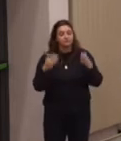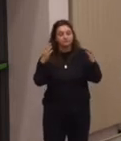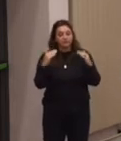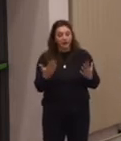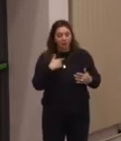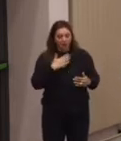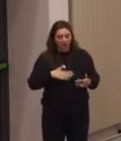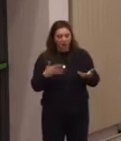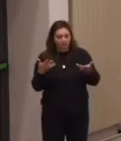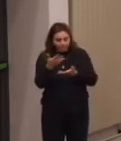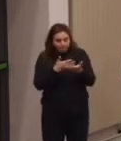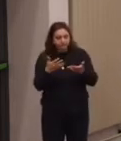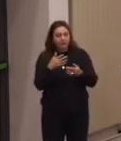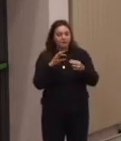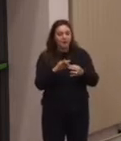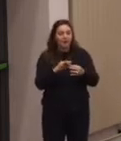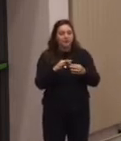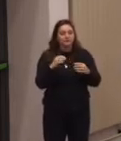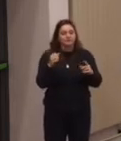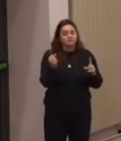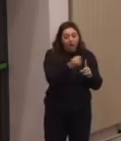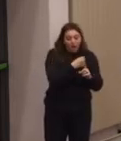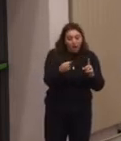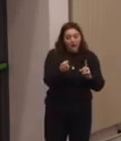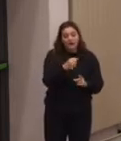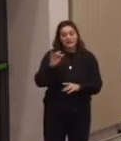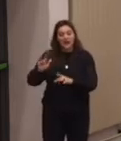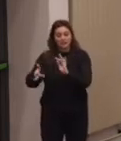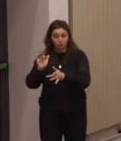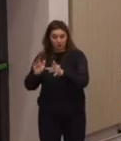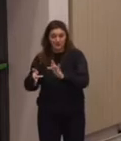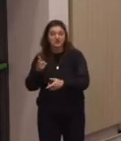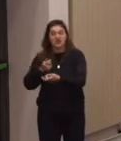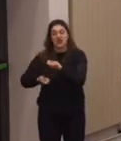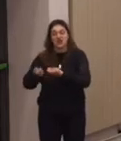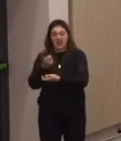and abuse. We know that this is one of the key challenges that are faced by children